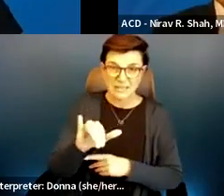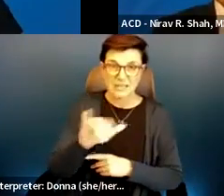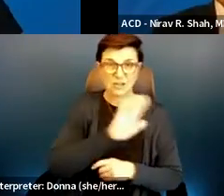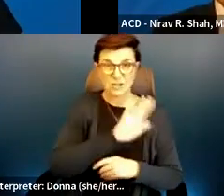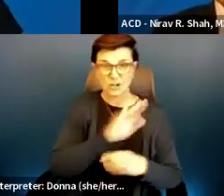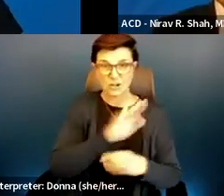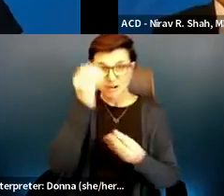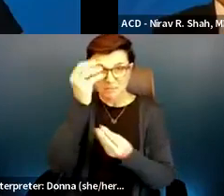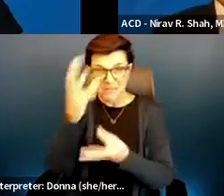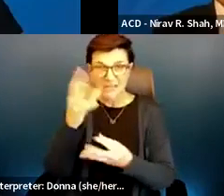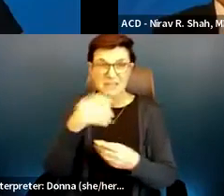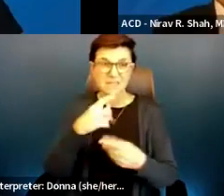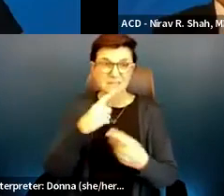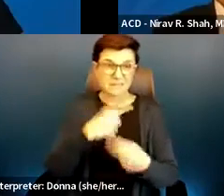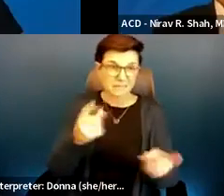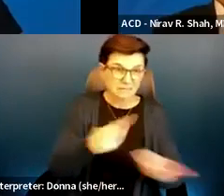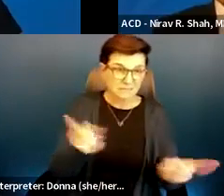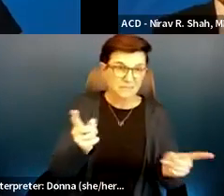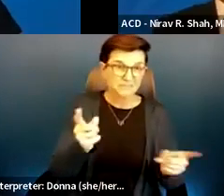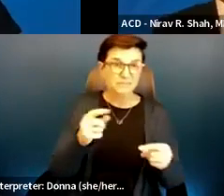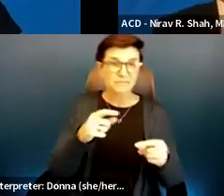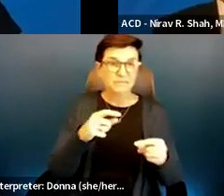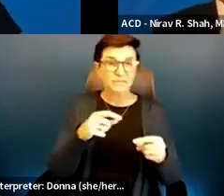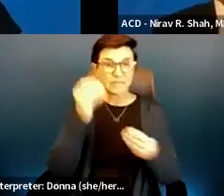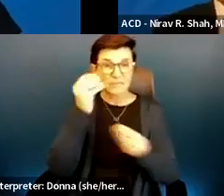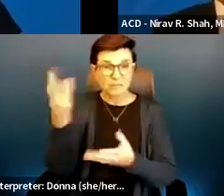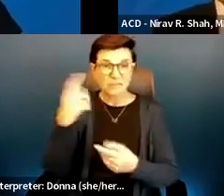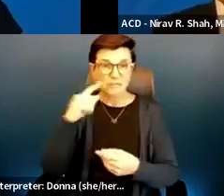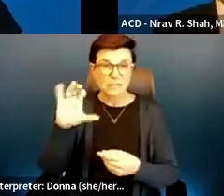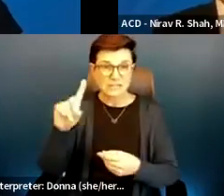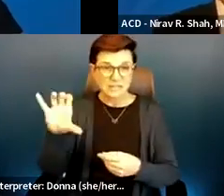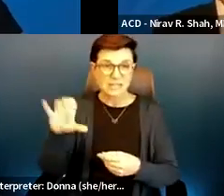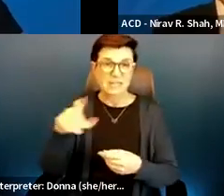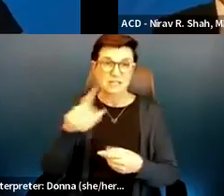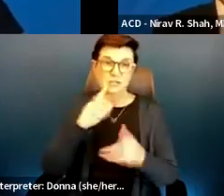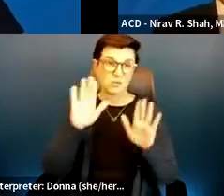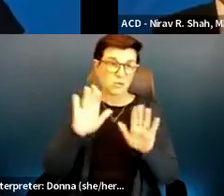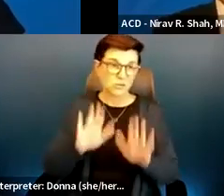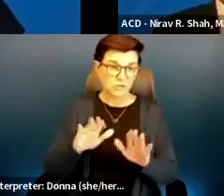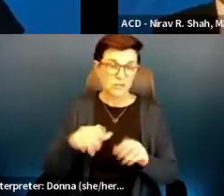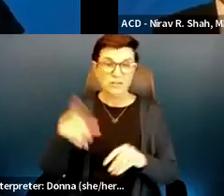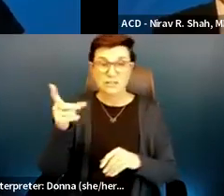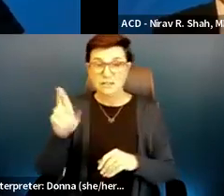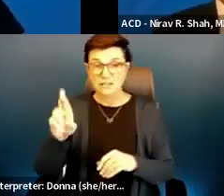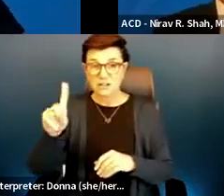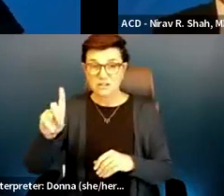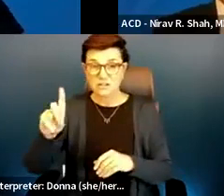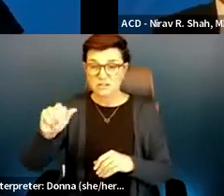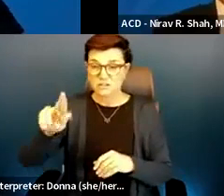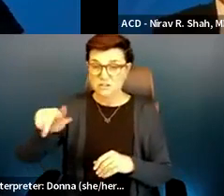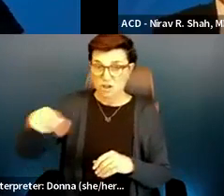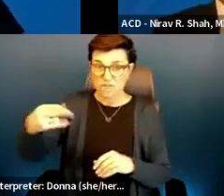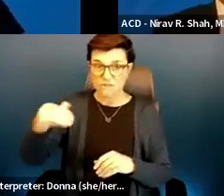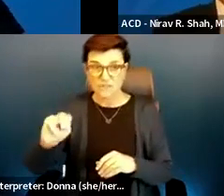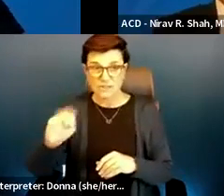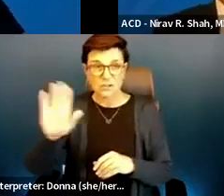that she's brought to CDC is quite remarkable. And Dr. Dauphin, for her review of this incredible new center that's coming up,